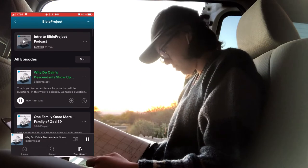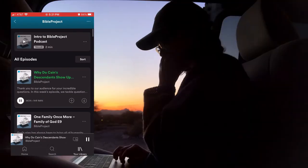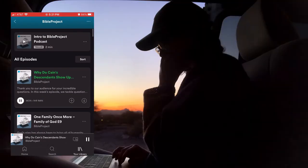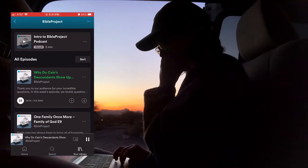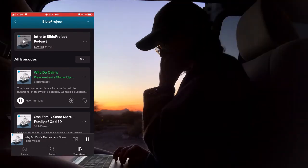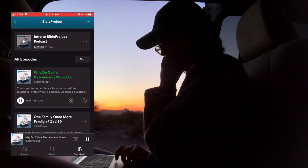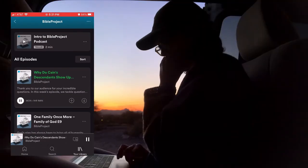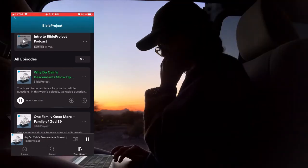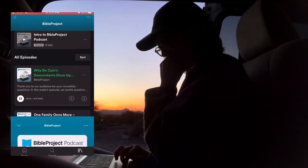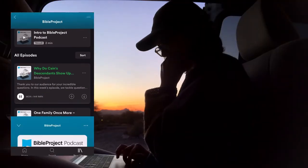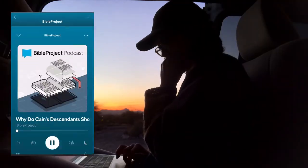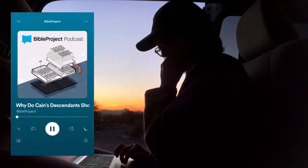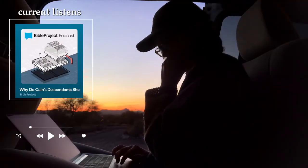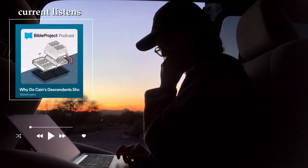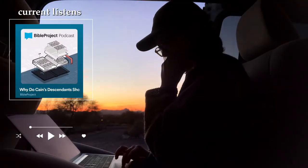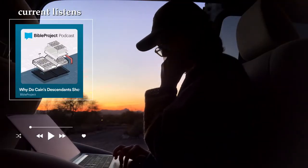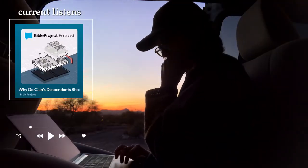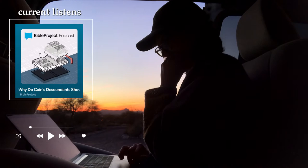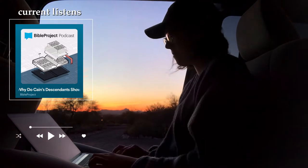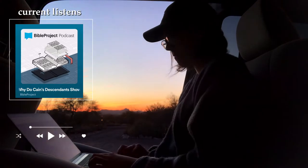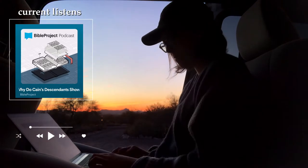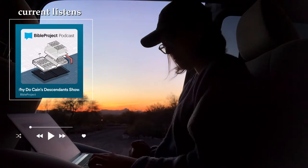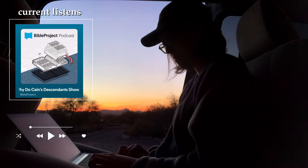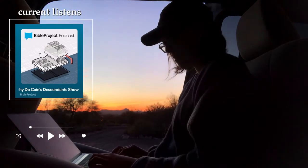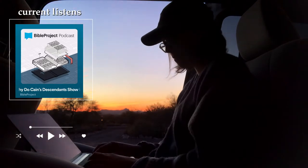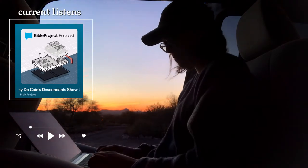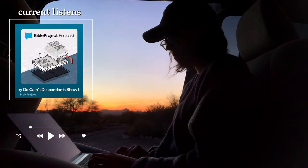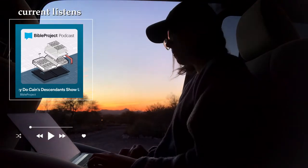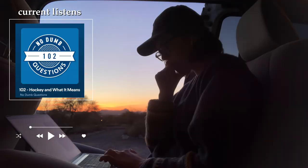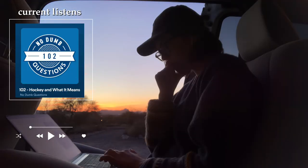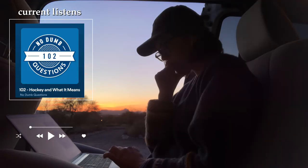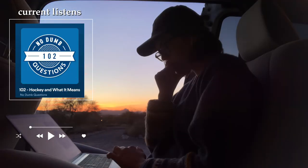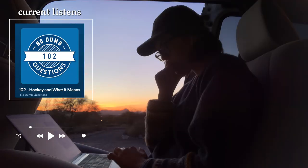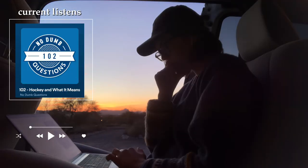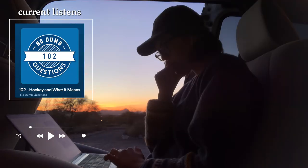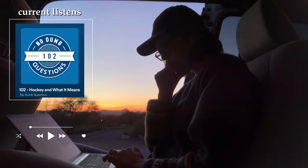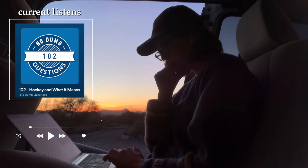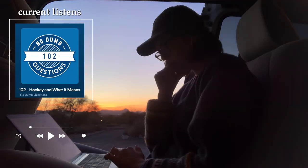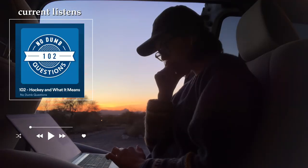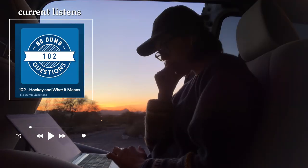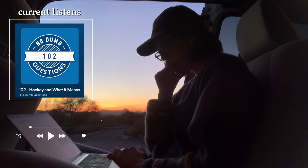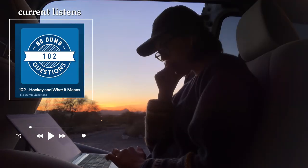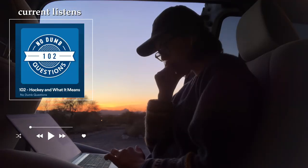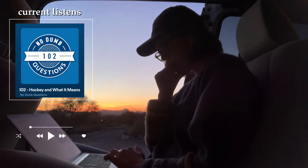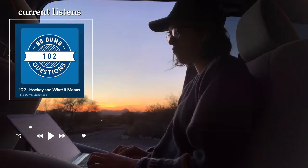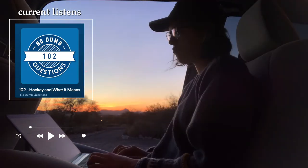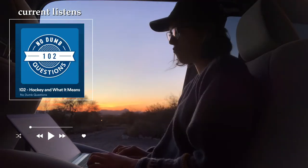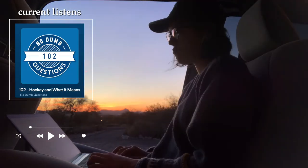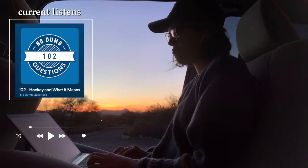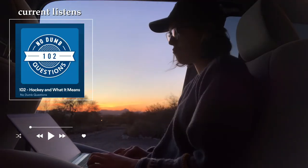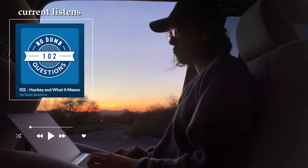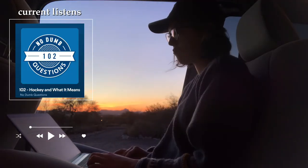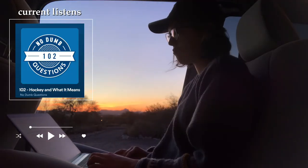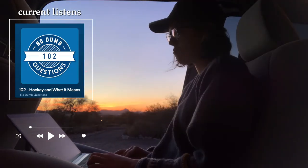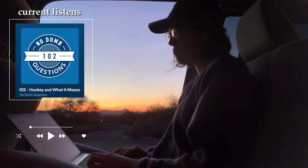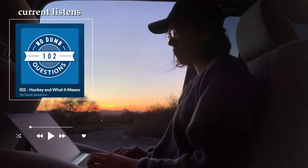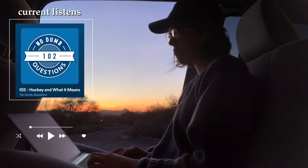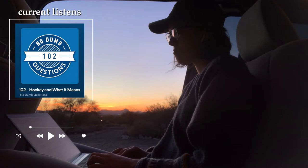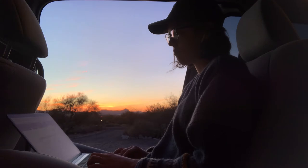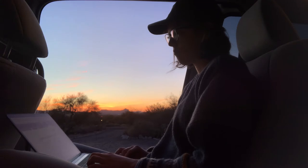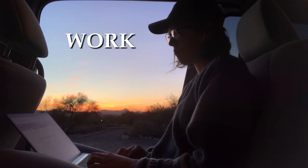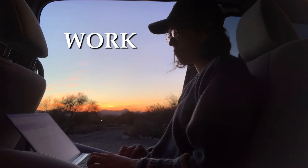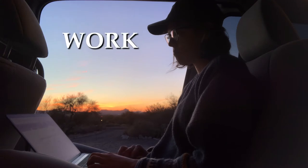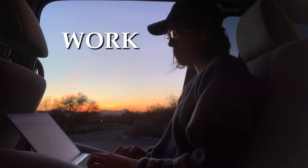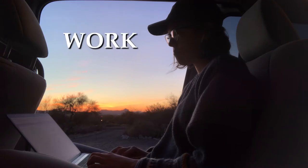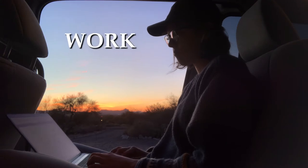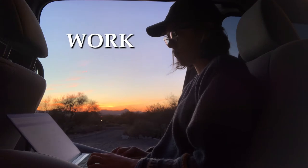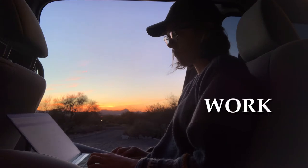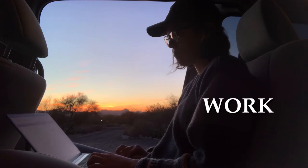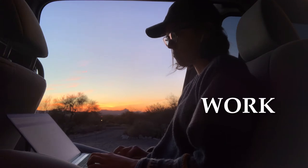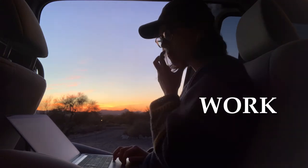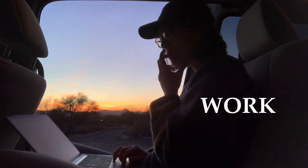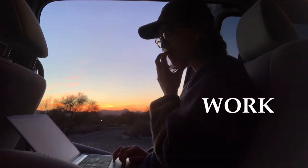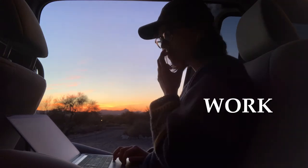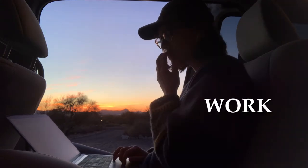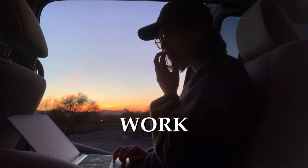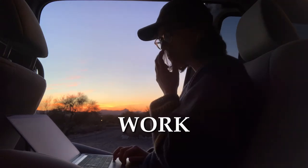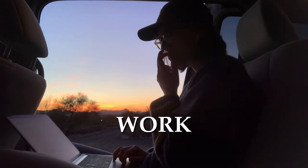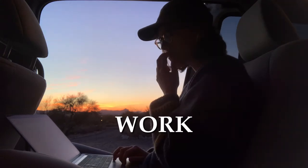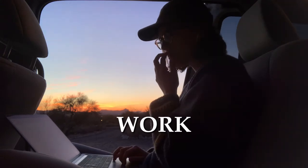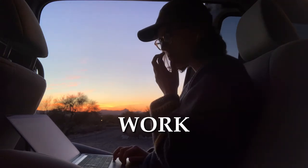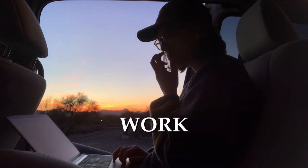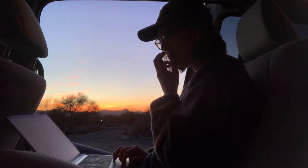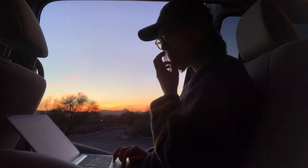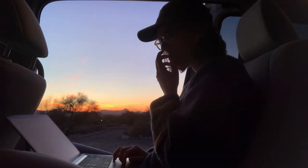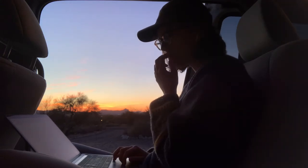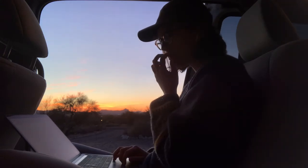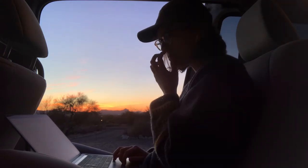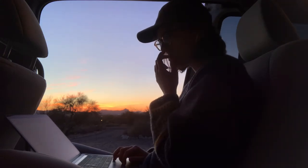need you here to tell me that'll be okay everyone loving too an hour